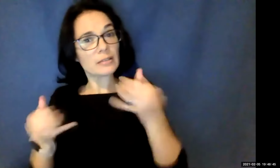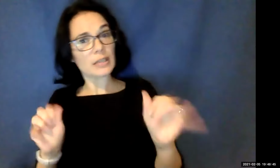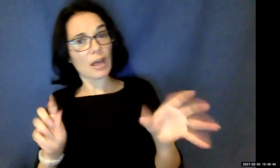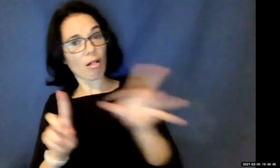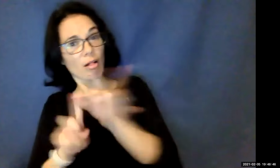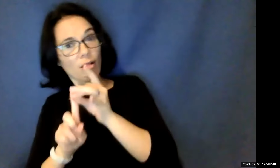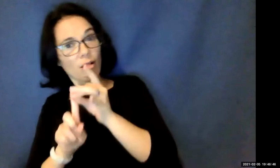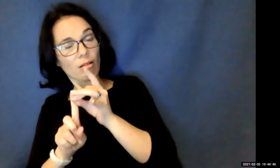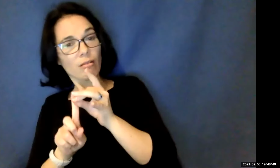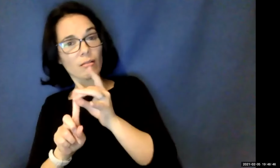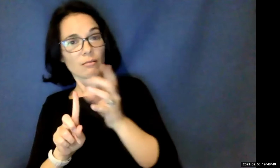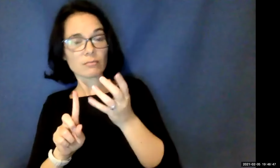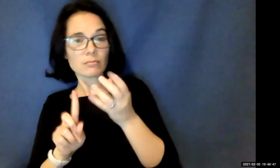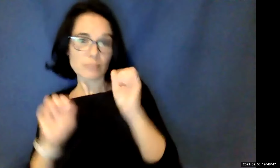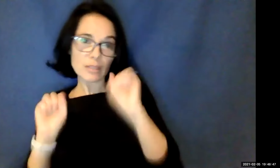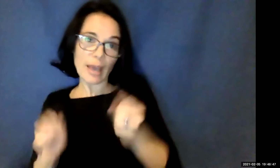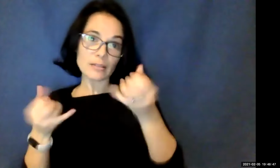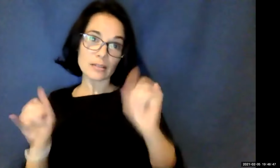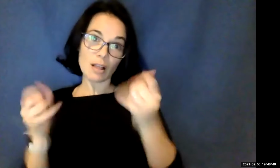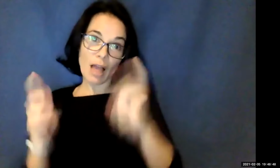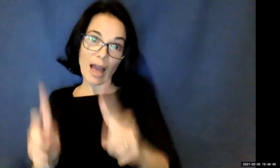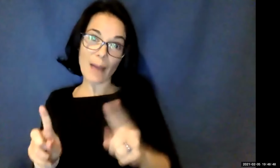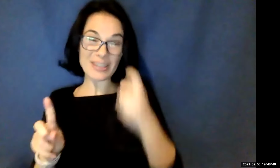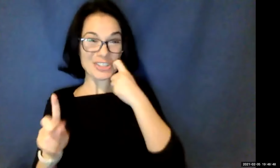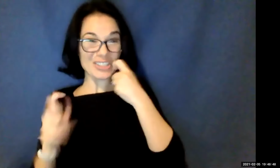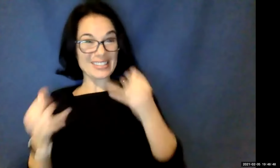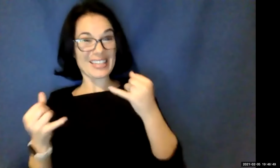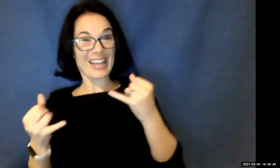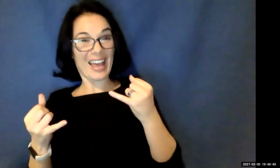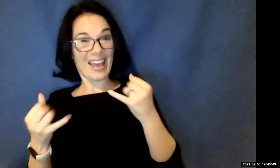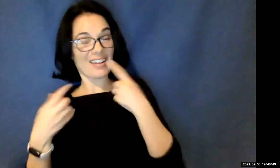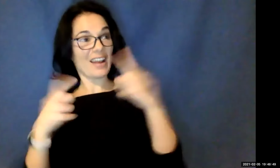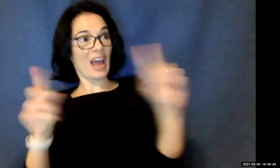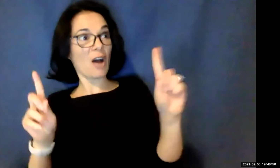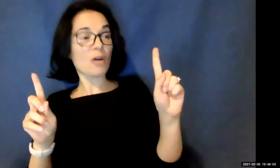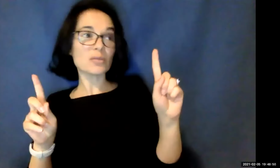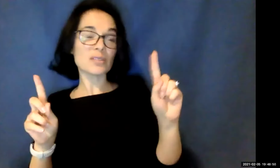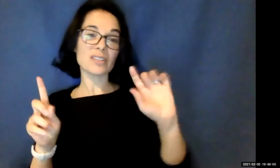We just announced today our first pediatric death of a 10 year old from COVID-19, that’s